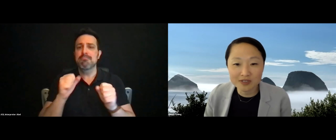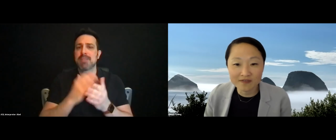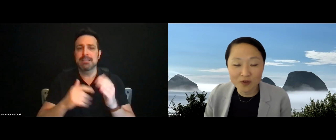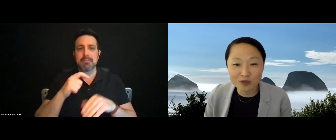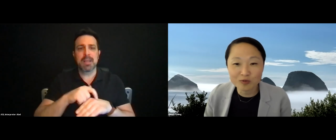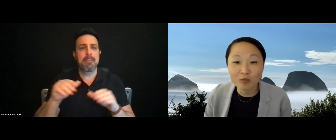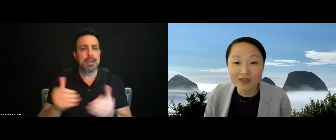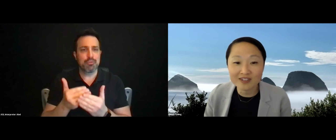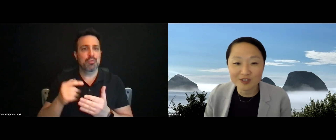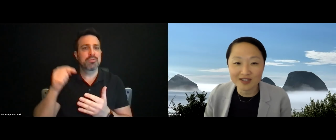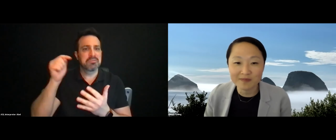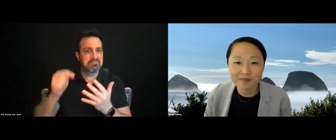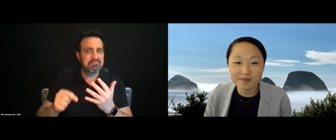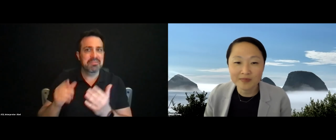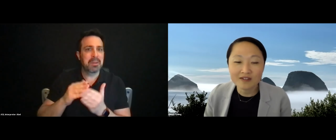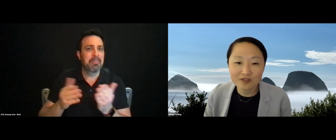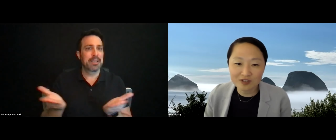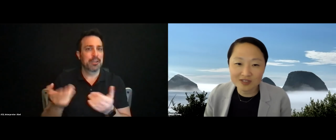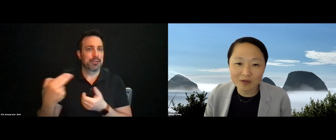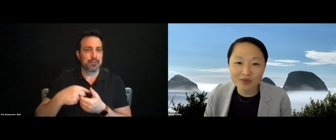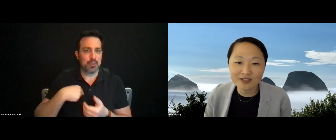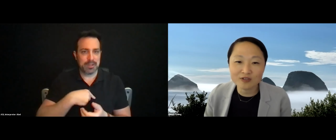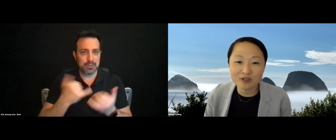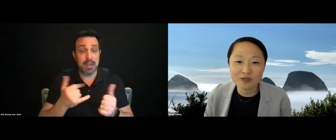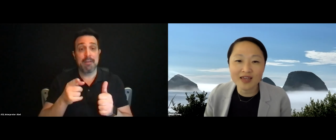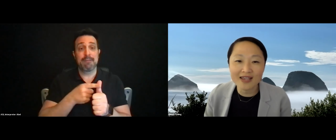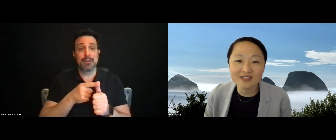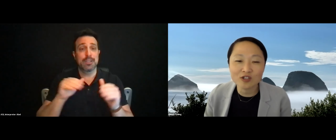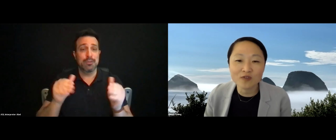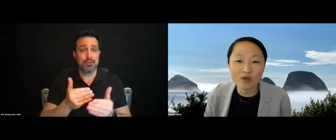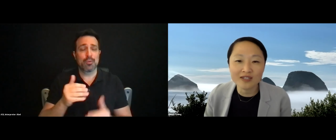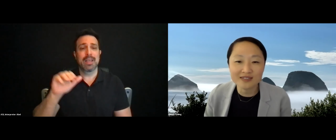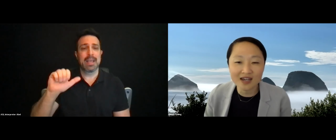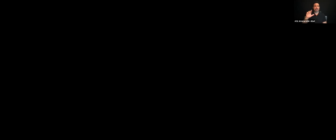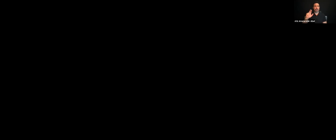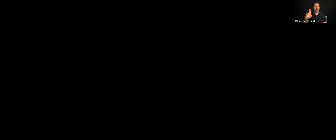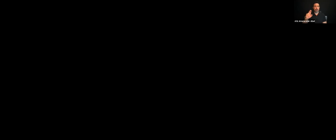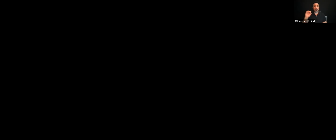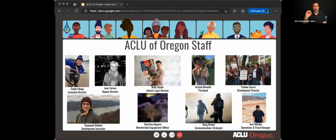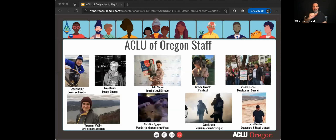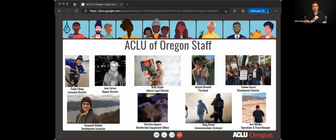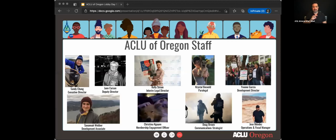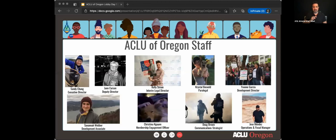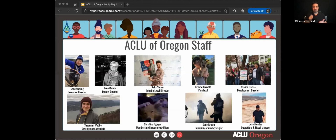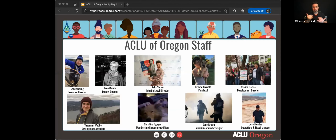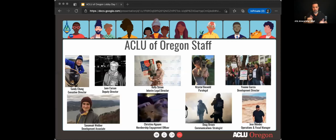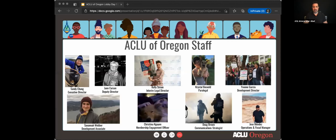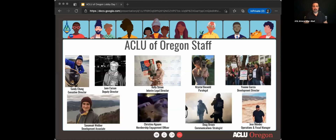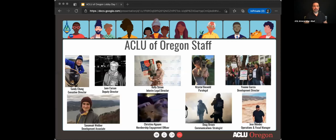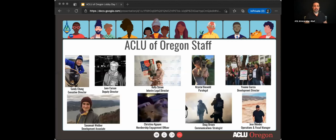knowing that you can do something and that it will make a difference. Now I'd like